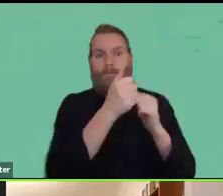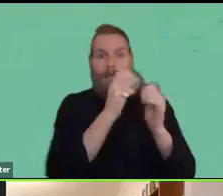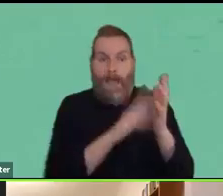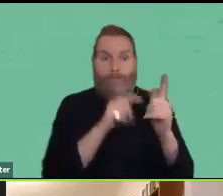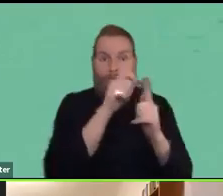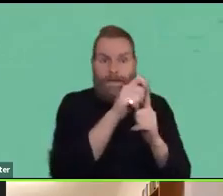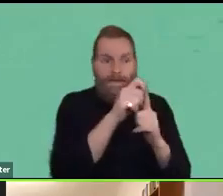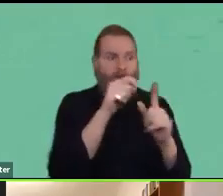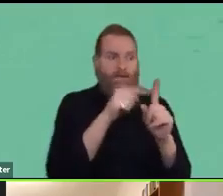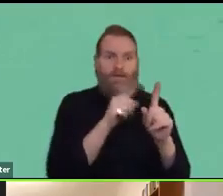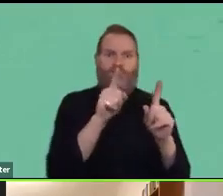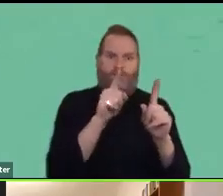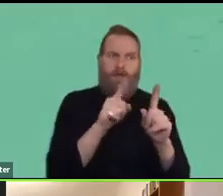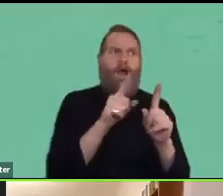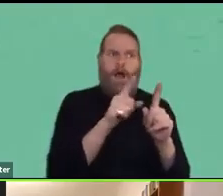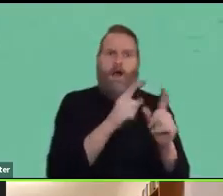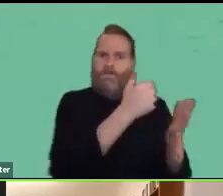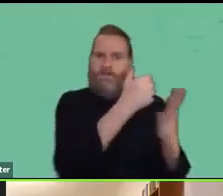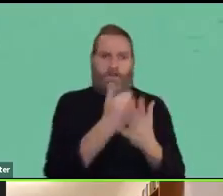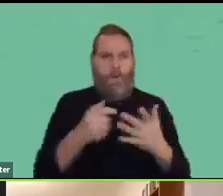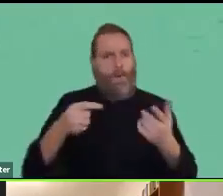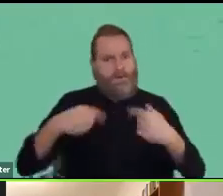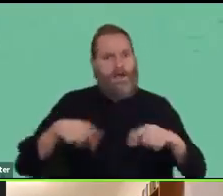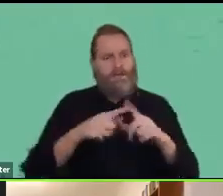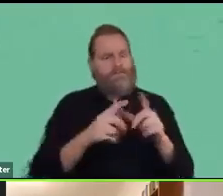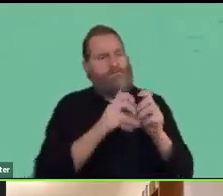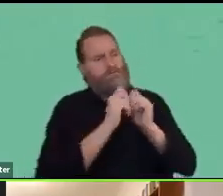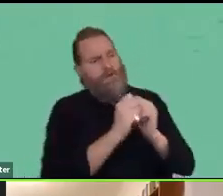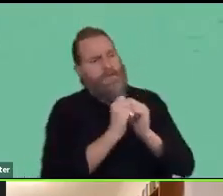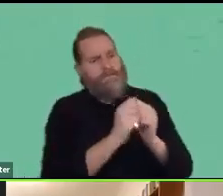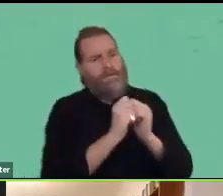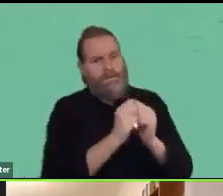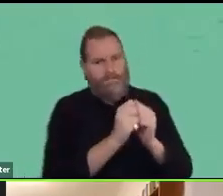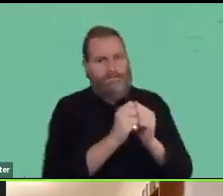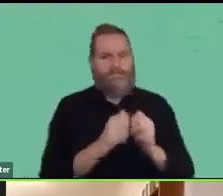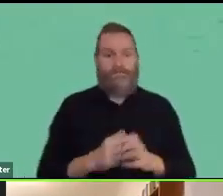really grateful Rachel and obviously we have a lot of supportive MPs in parliament but I think